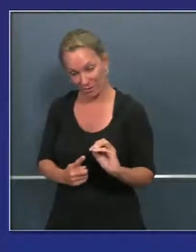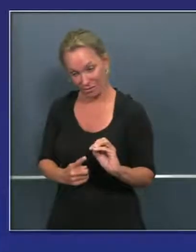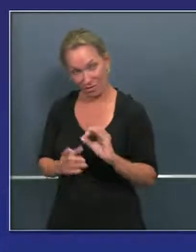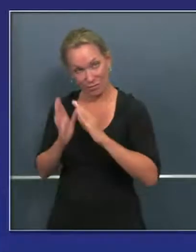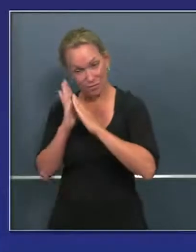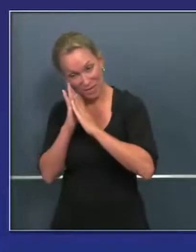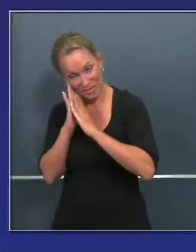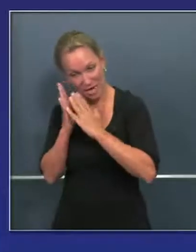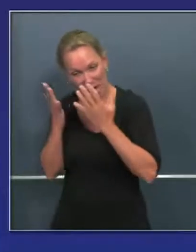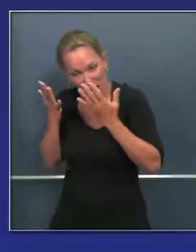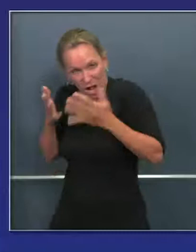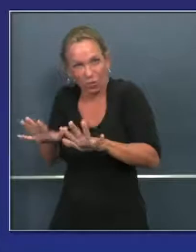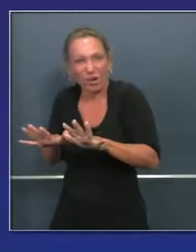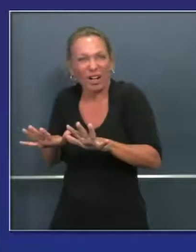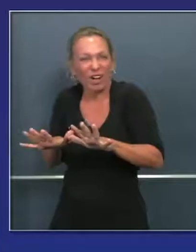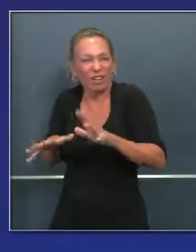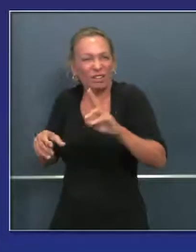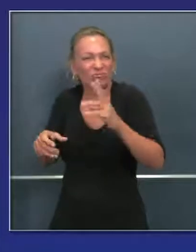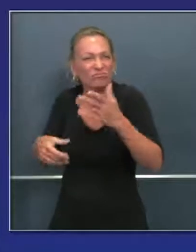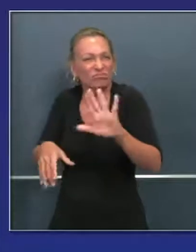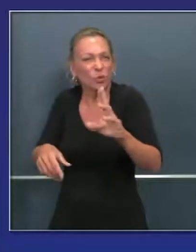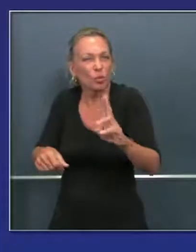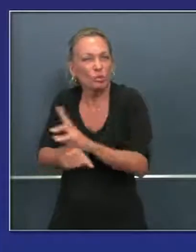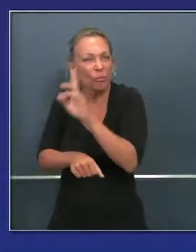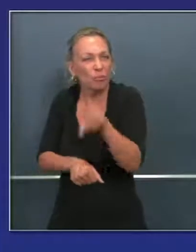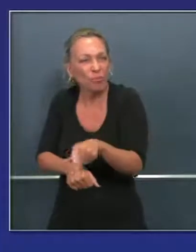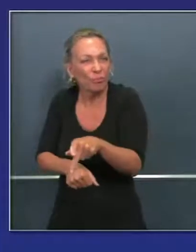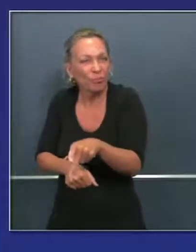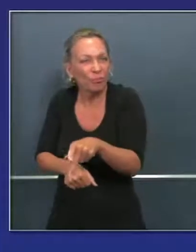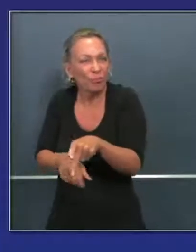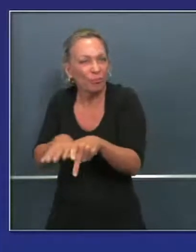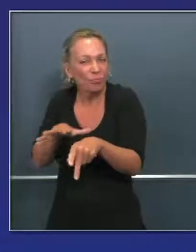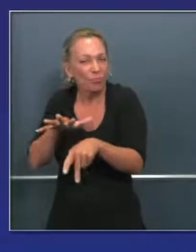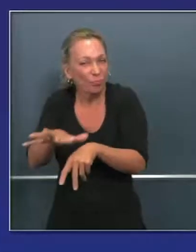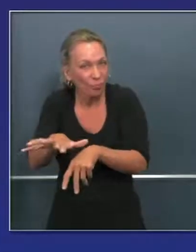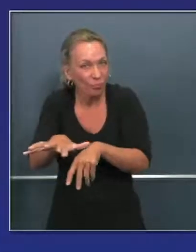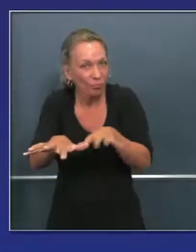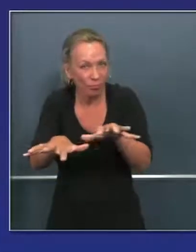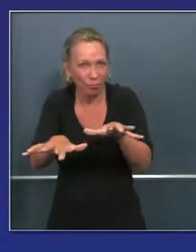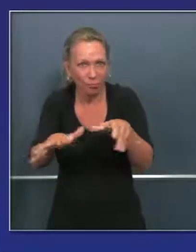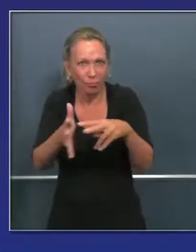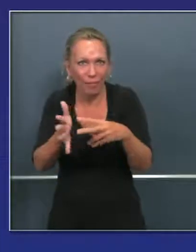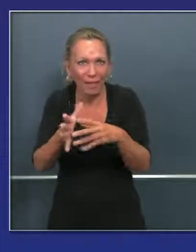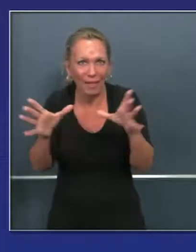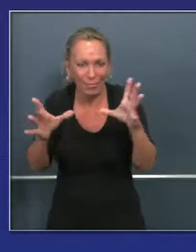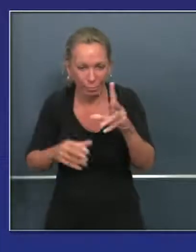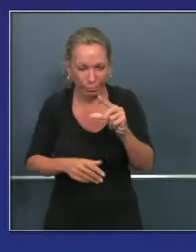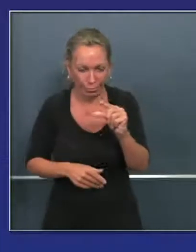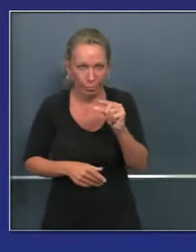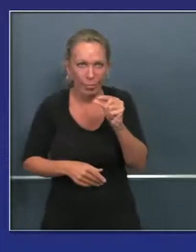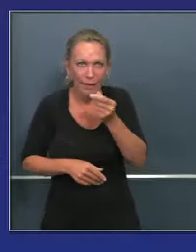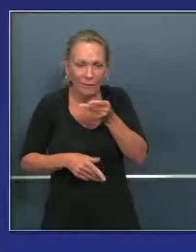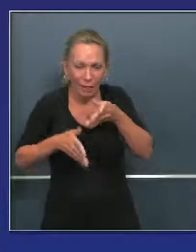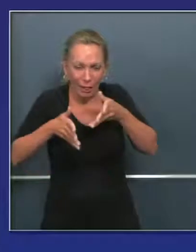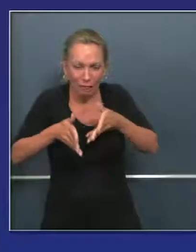system that will allow us to work our way through and manage the increase in the transmission of